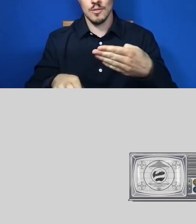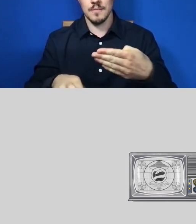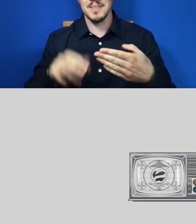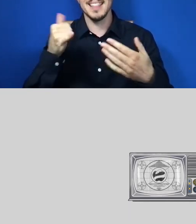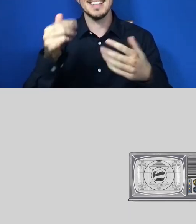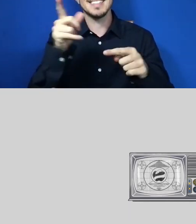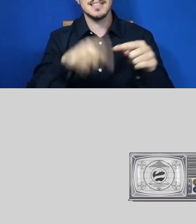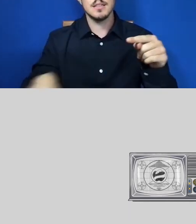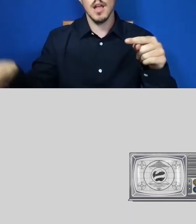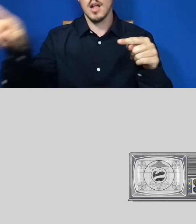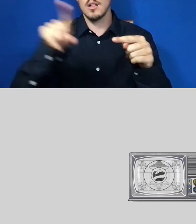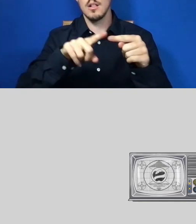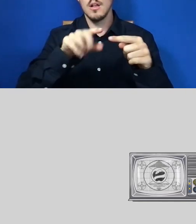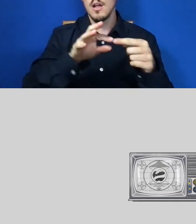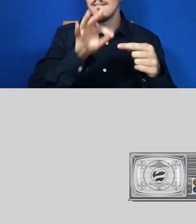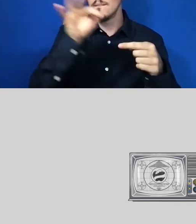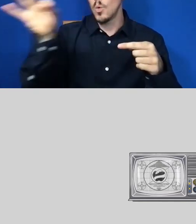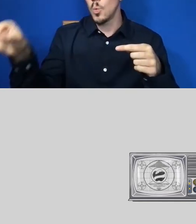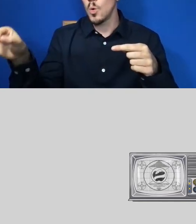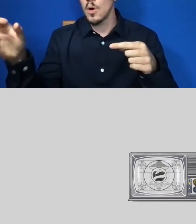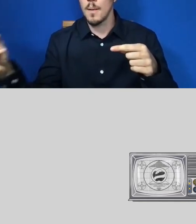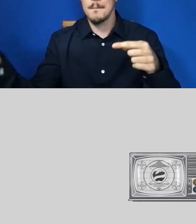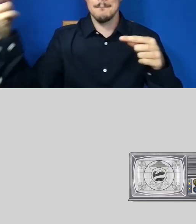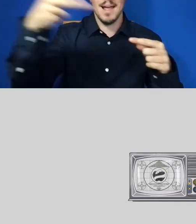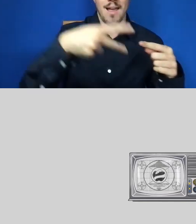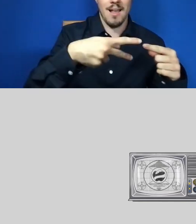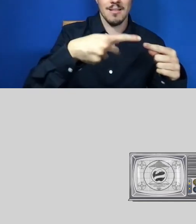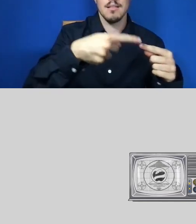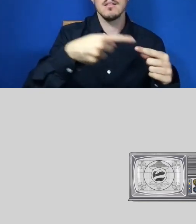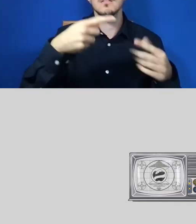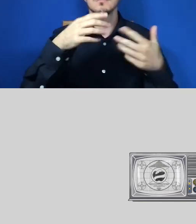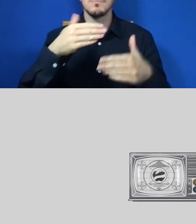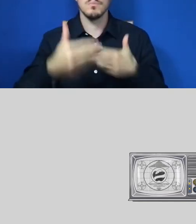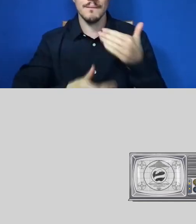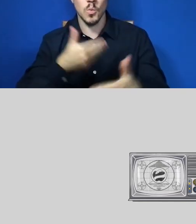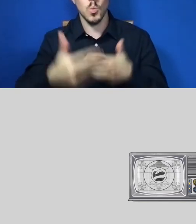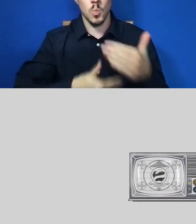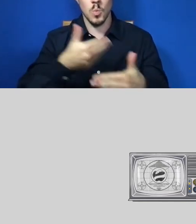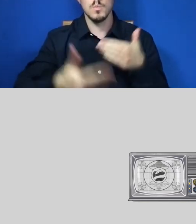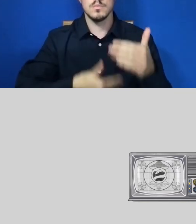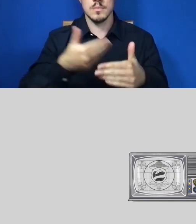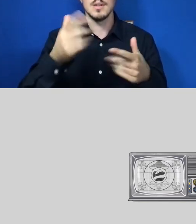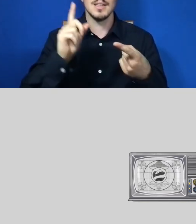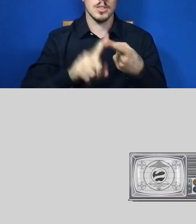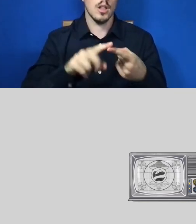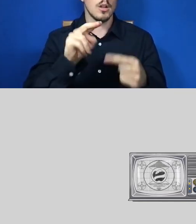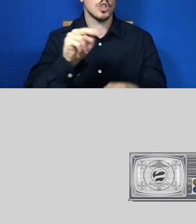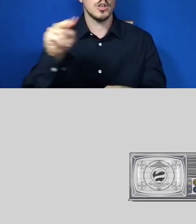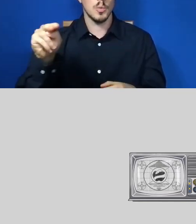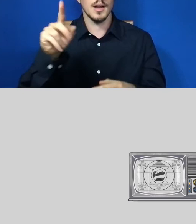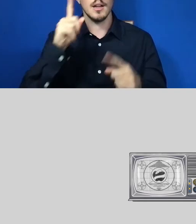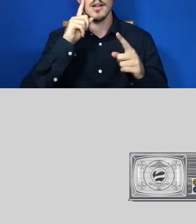This cycle of forward propagation and back propagation is performed until our neural network